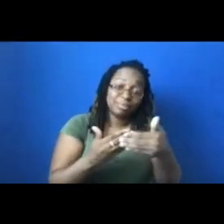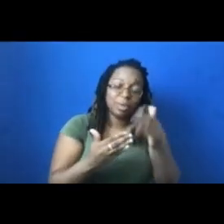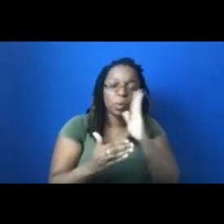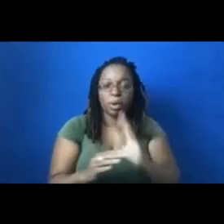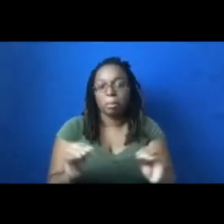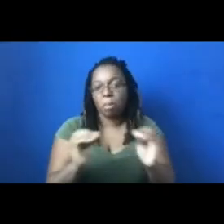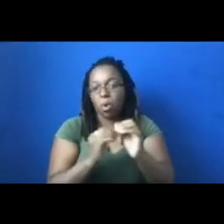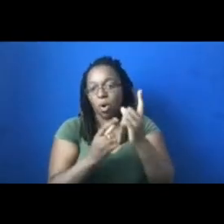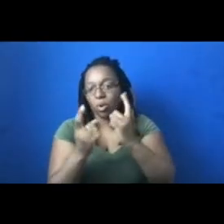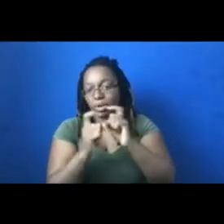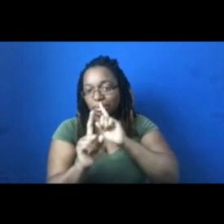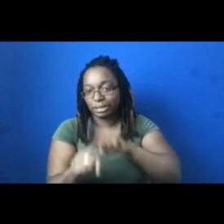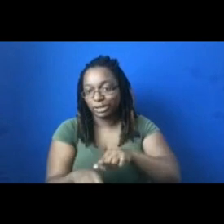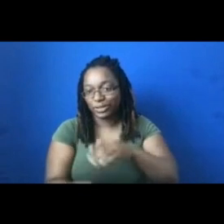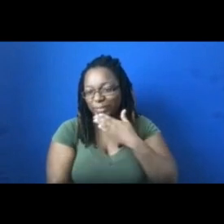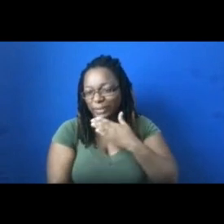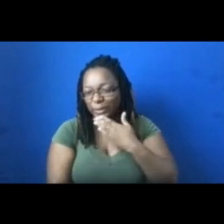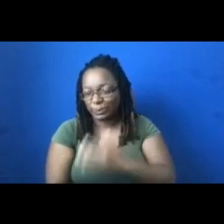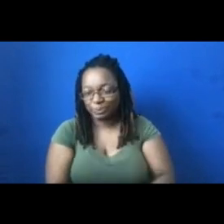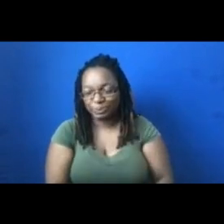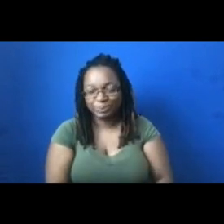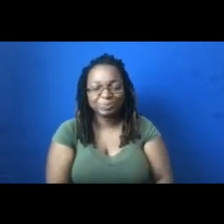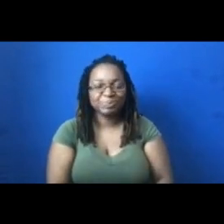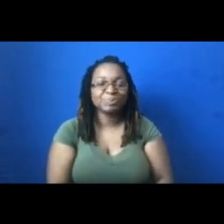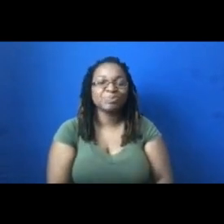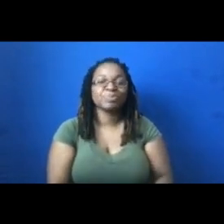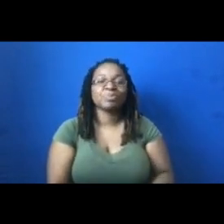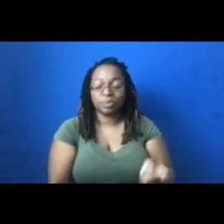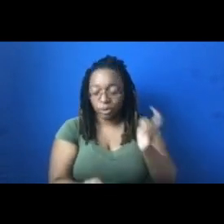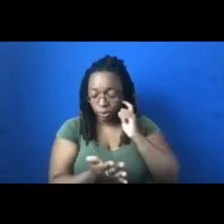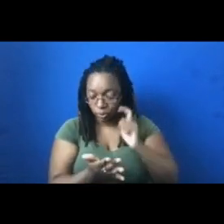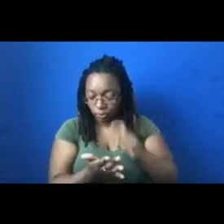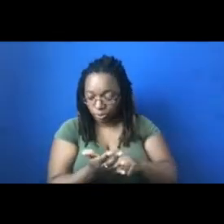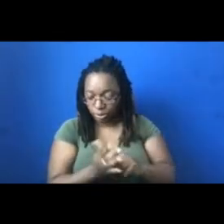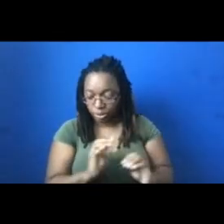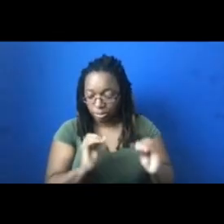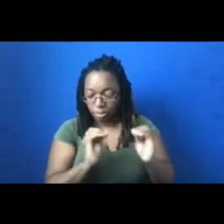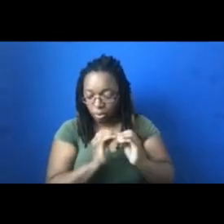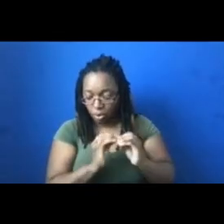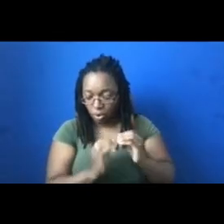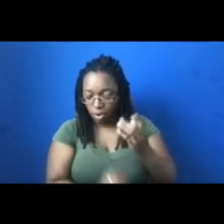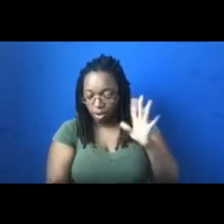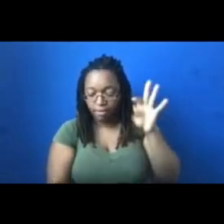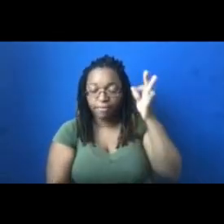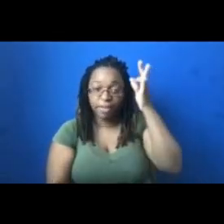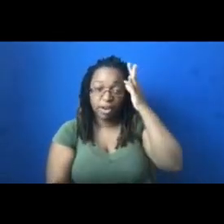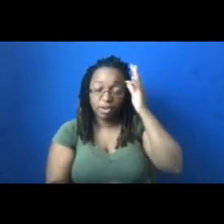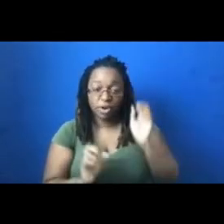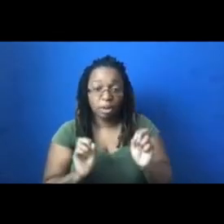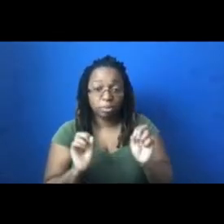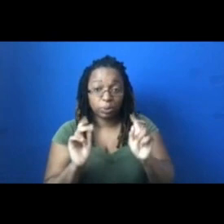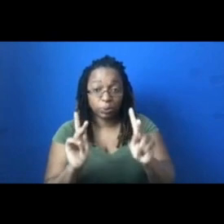Ned Gardiner: As you move through the Notice of Federal Funding Opportunity, you will see that we've put together